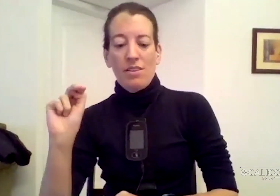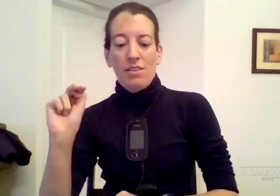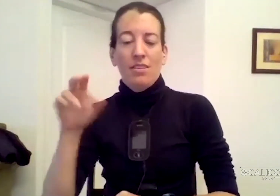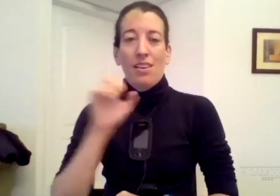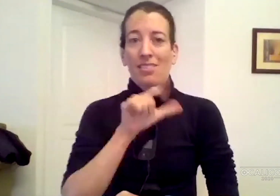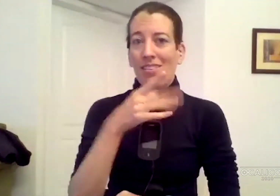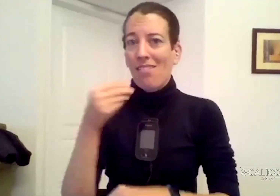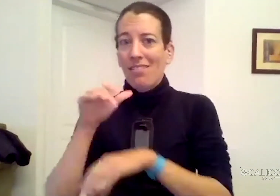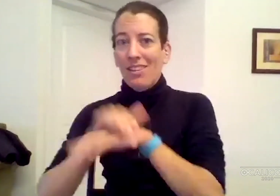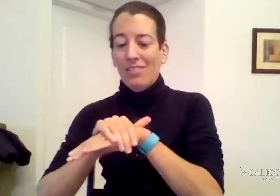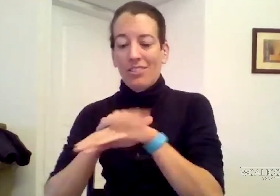between ASL and English.